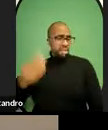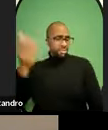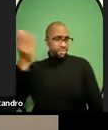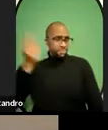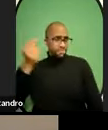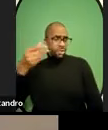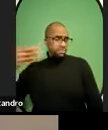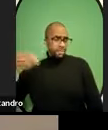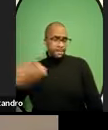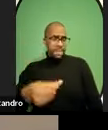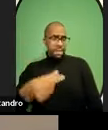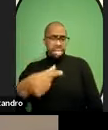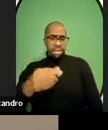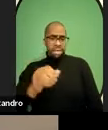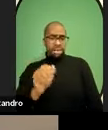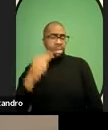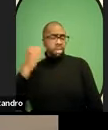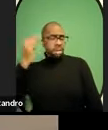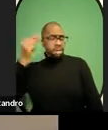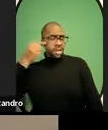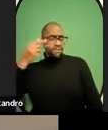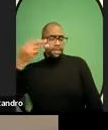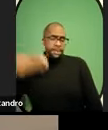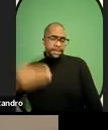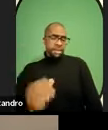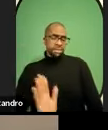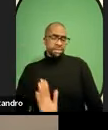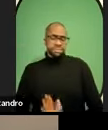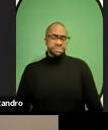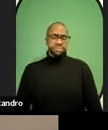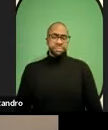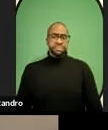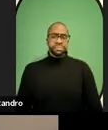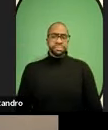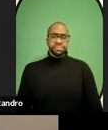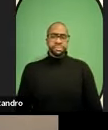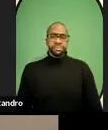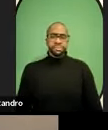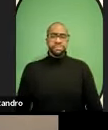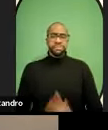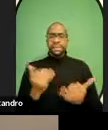know it's covered by the government know it's covered by the government, which is not the same and many other countries.